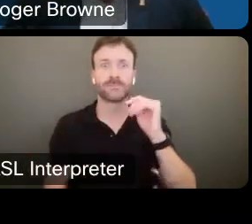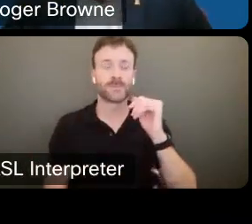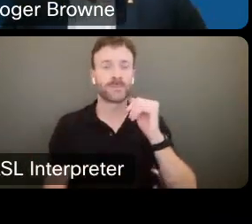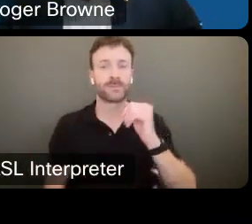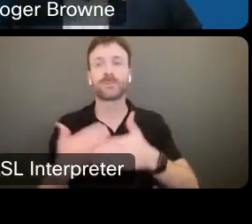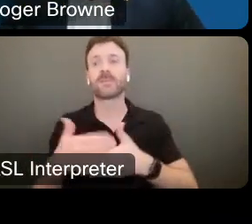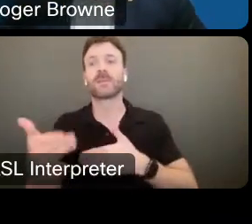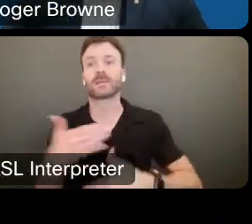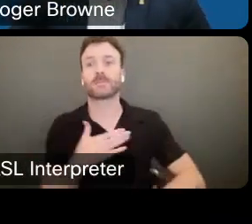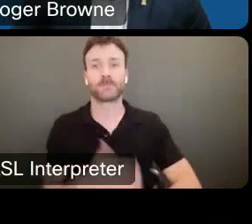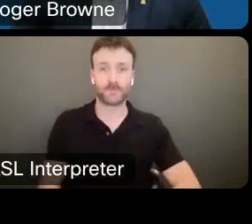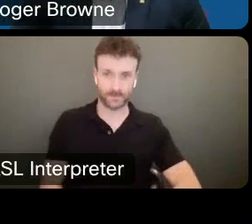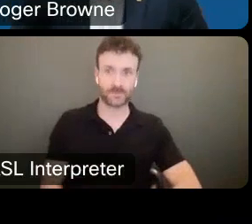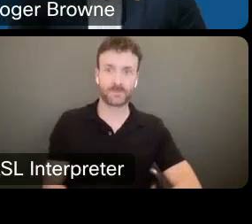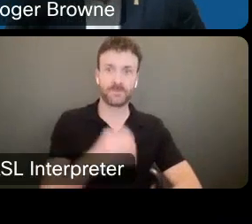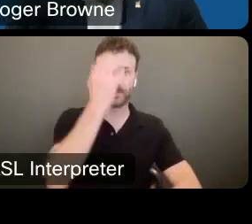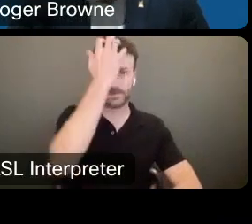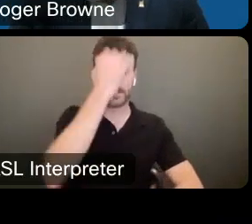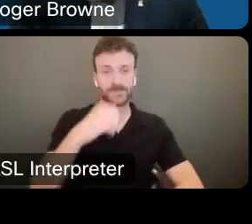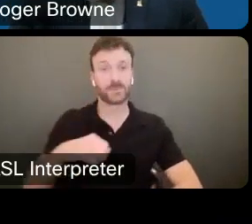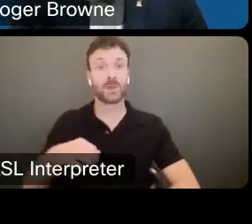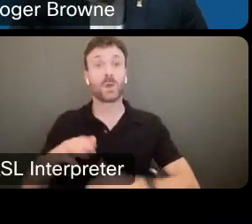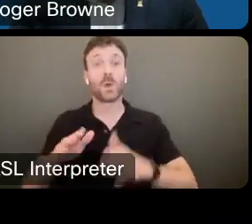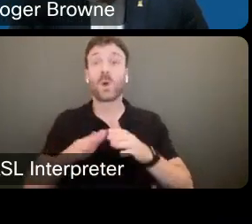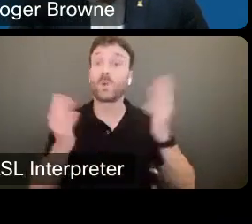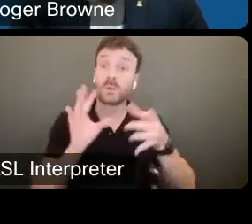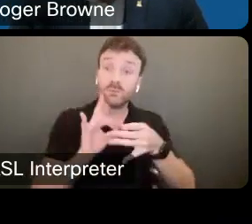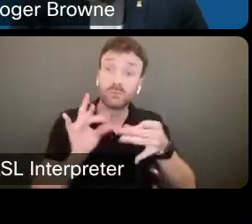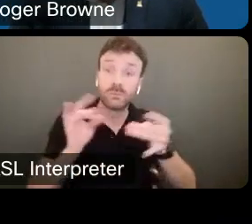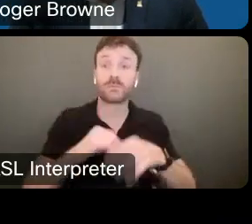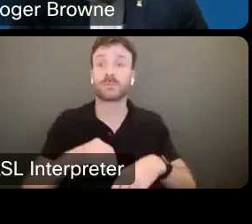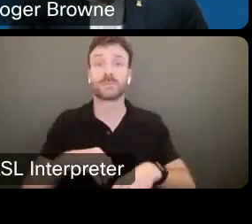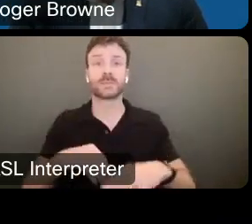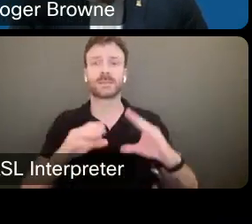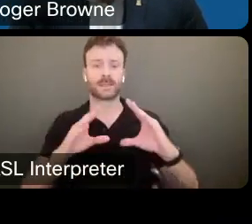We've already gone through our opening comments and meeting logistics and housekeeping.